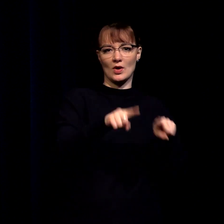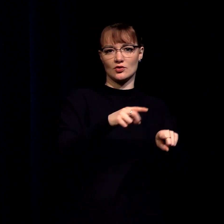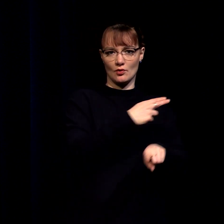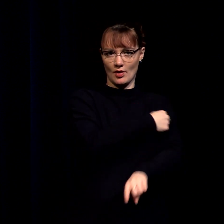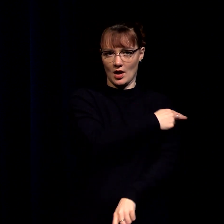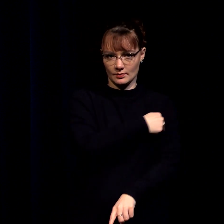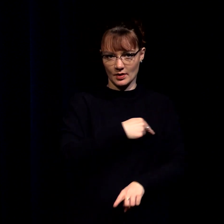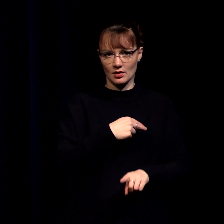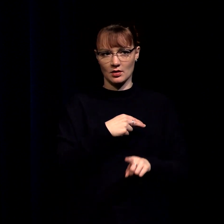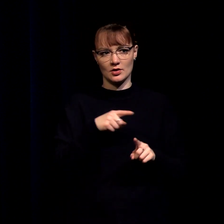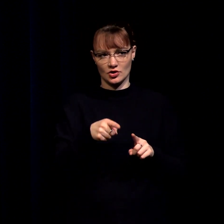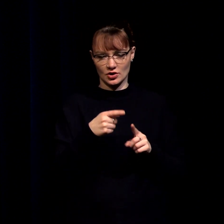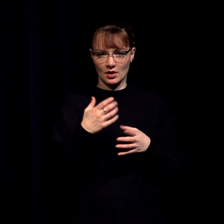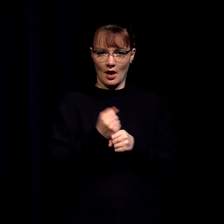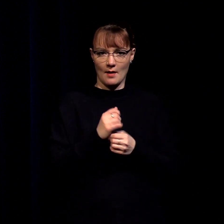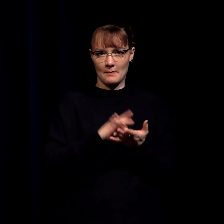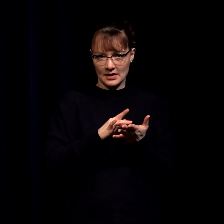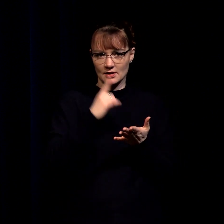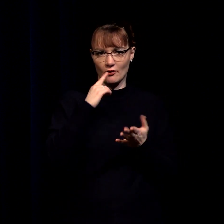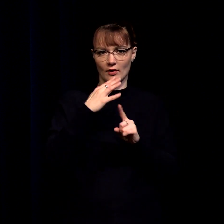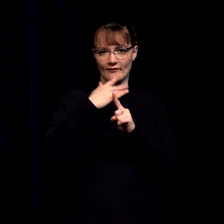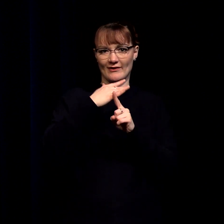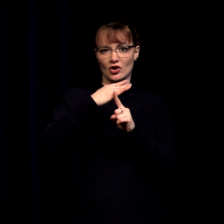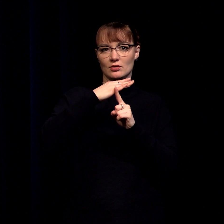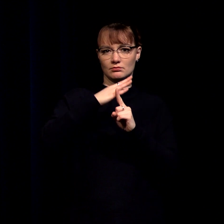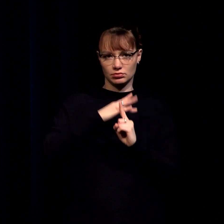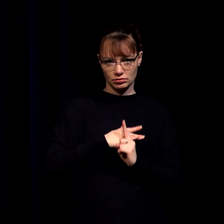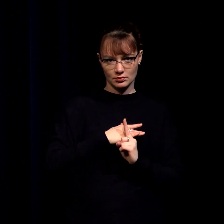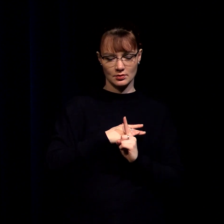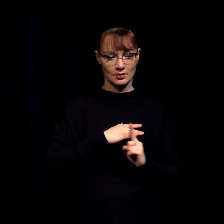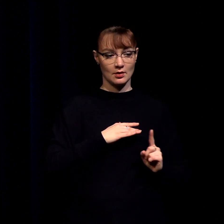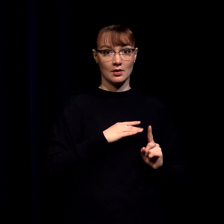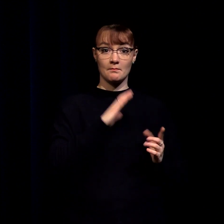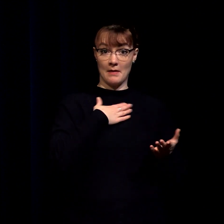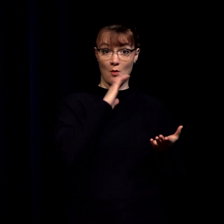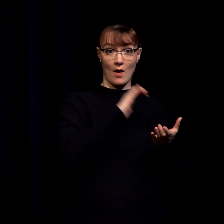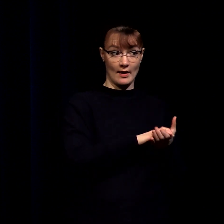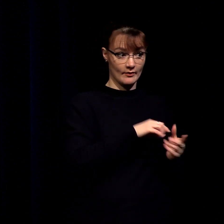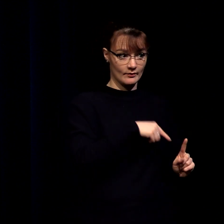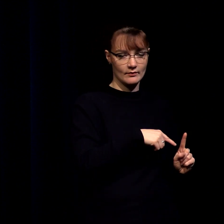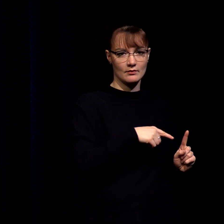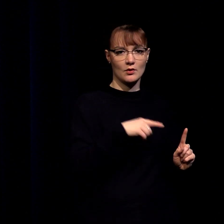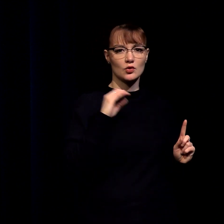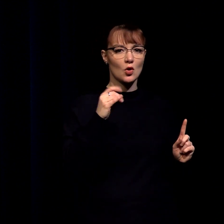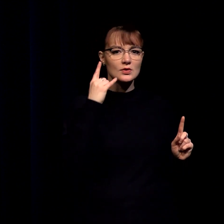fever down. But Jess was home with no cell phone. What was two